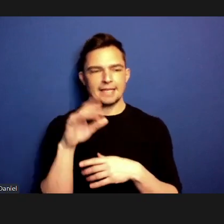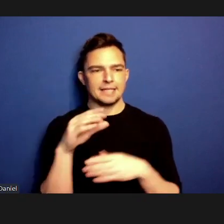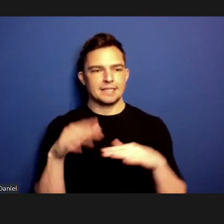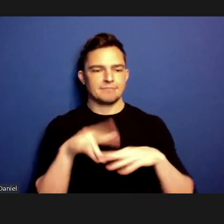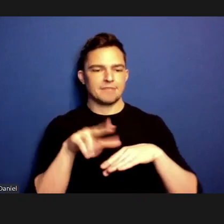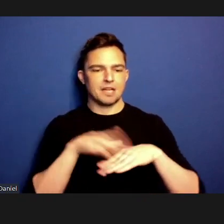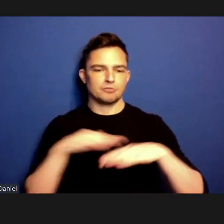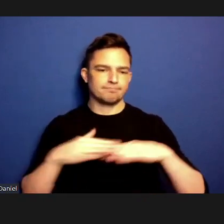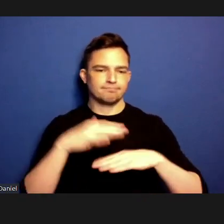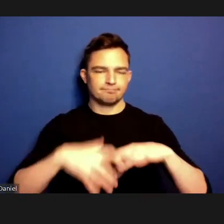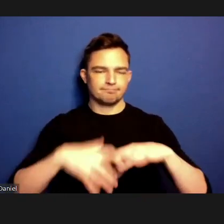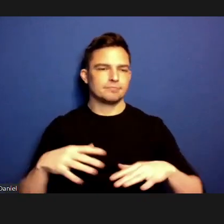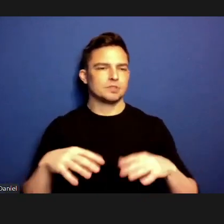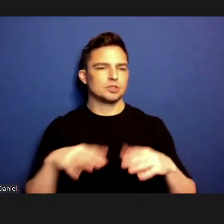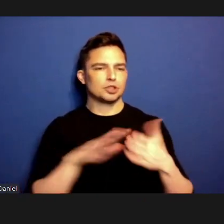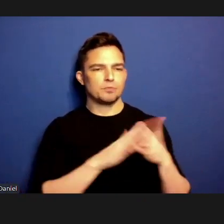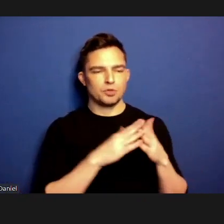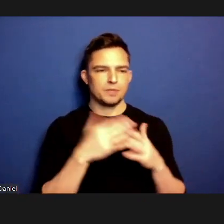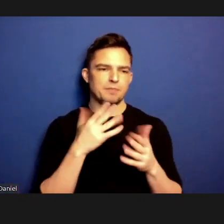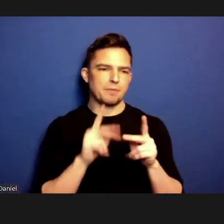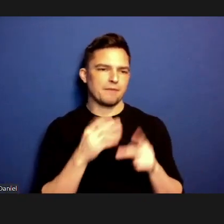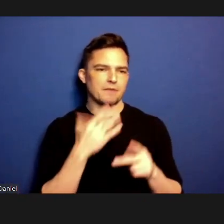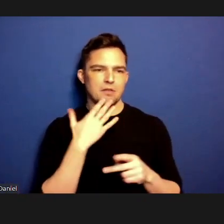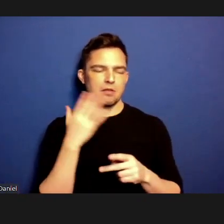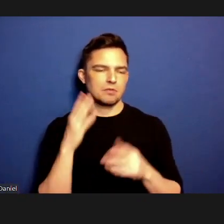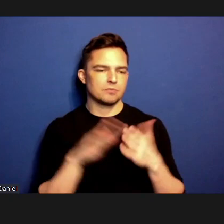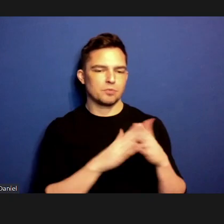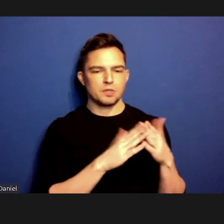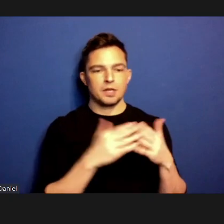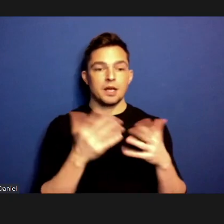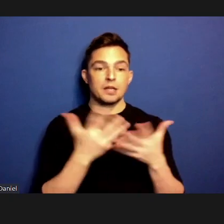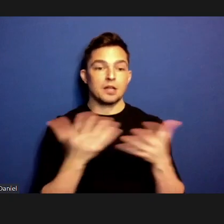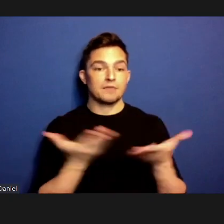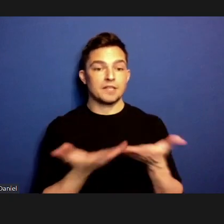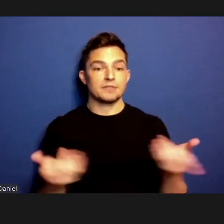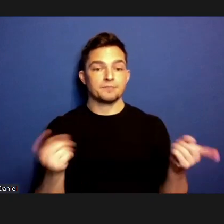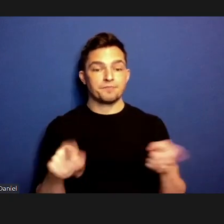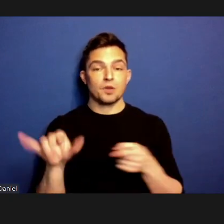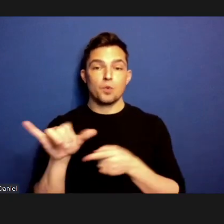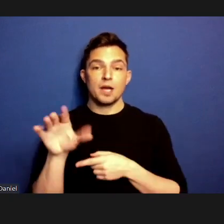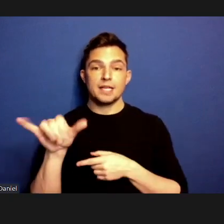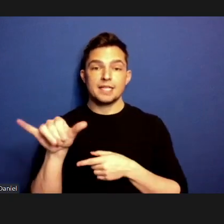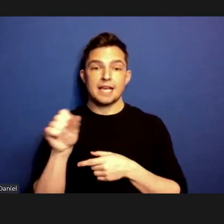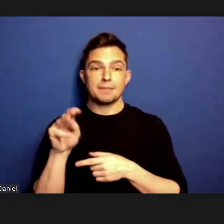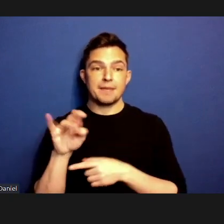And some of what I will highlight for you today complements what Yasmine and Tanitia